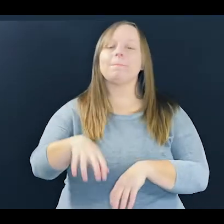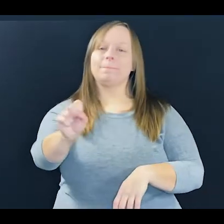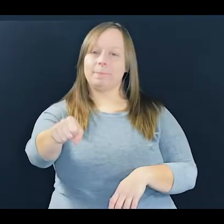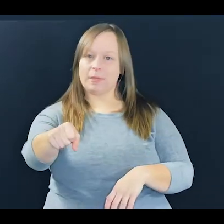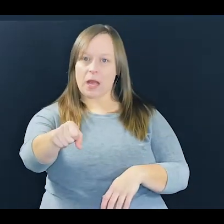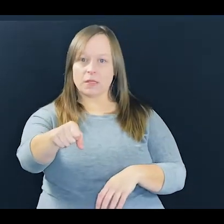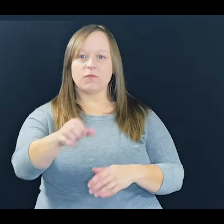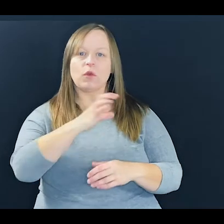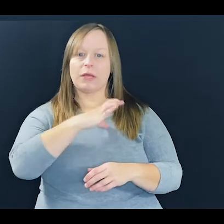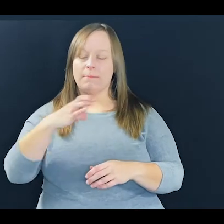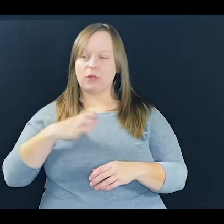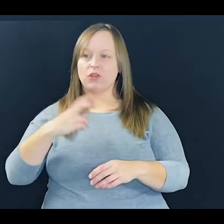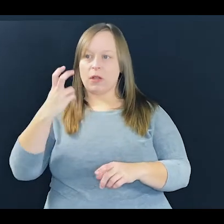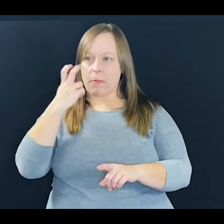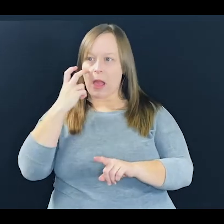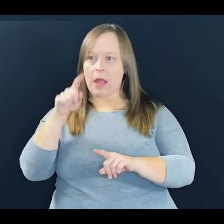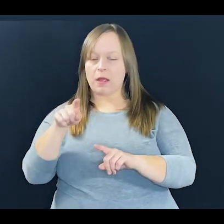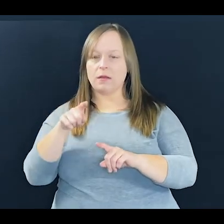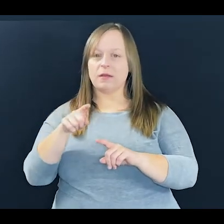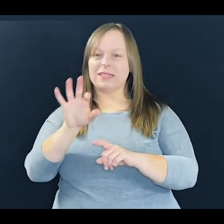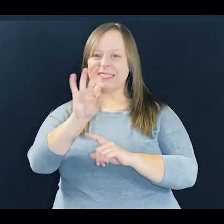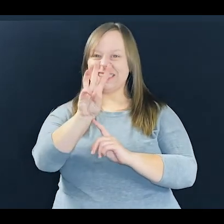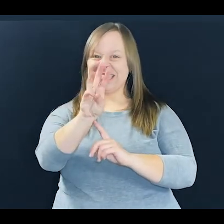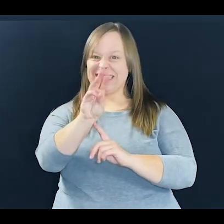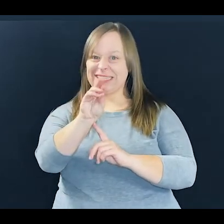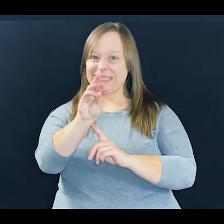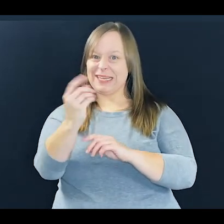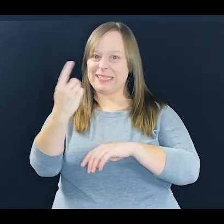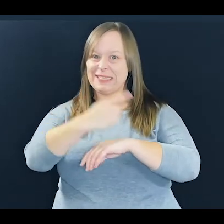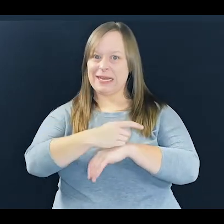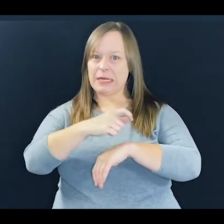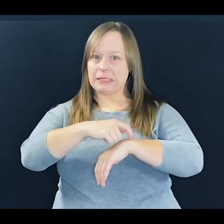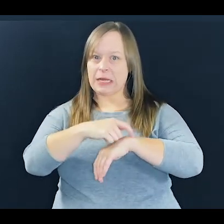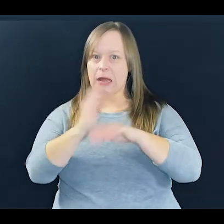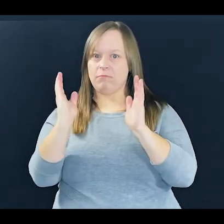Yes, for the Commission for the Blind, it is a 60 day window of time you